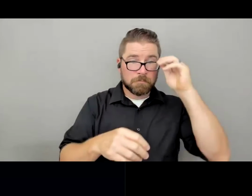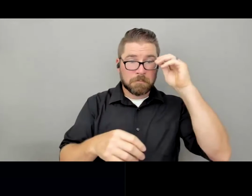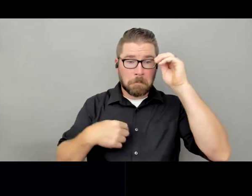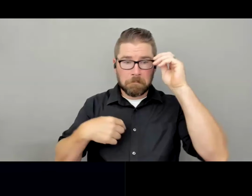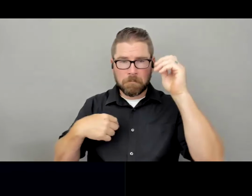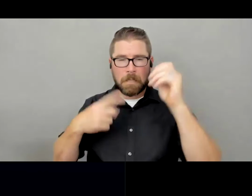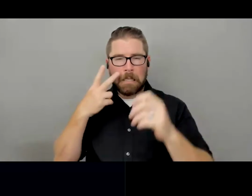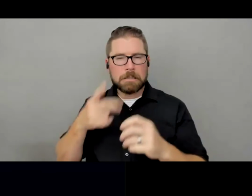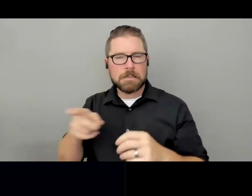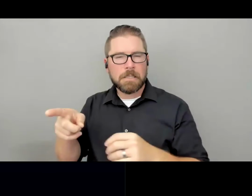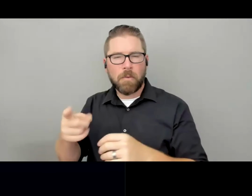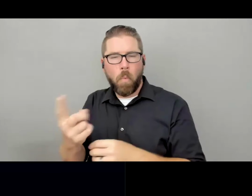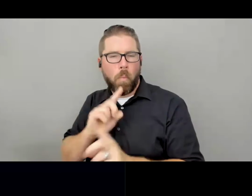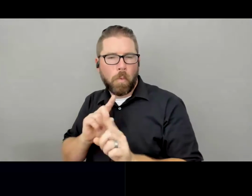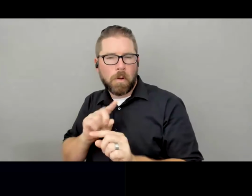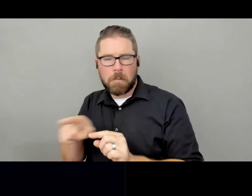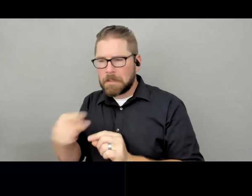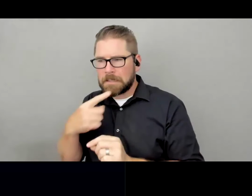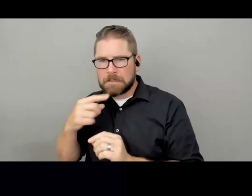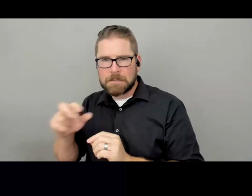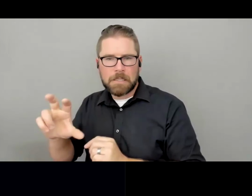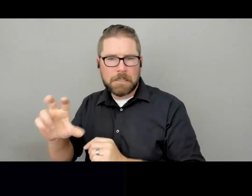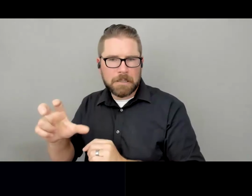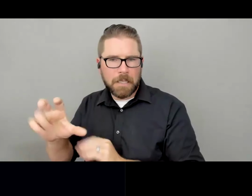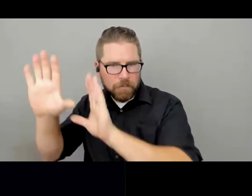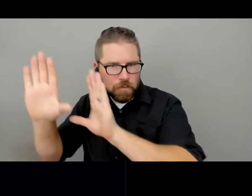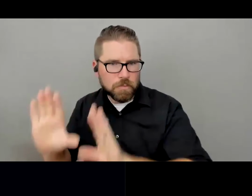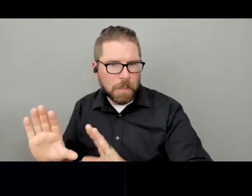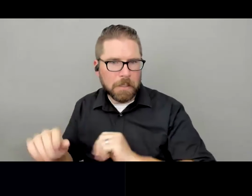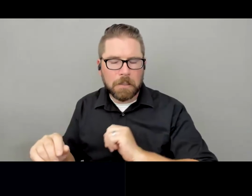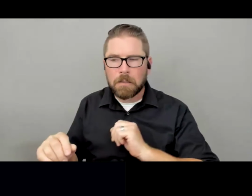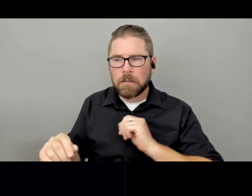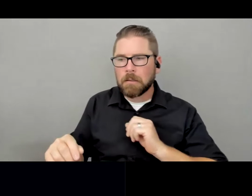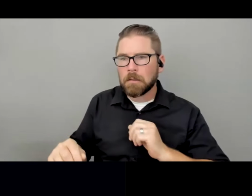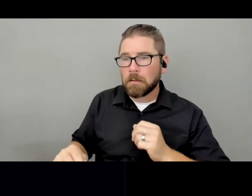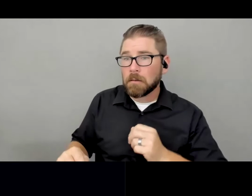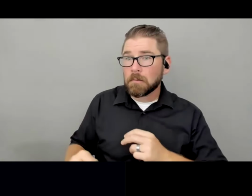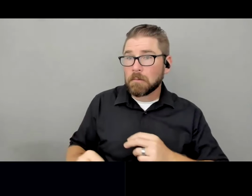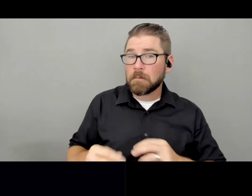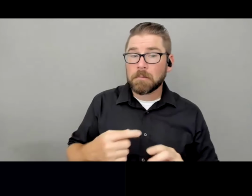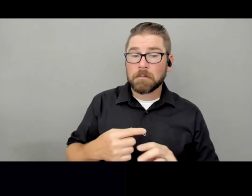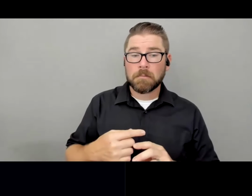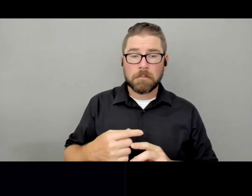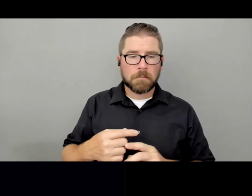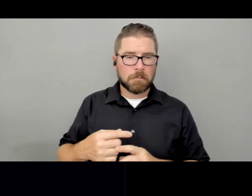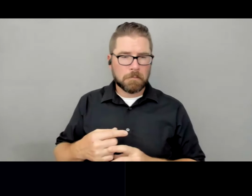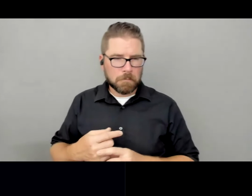anyone? Okay, so let's see here. Ideas for how to handle student.